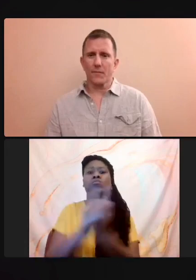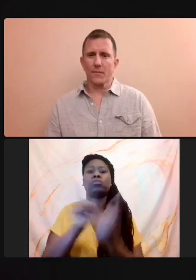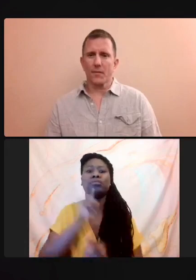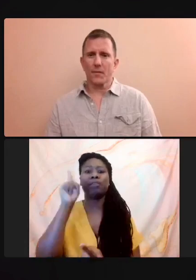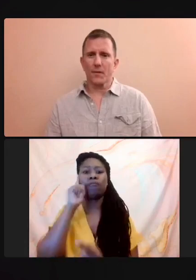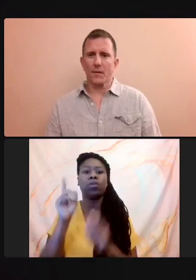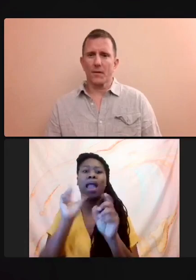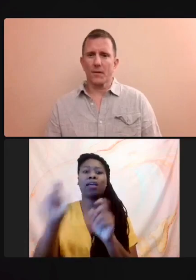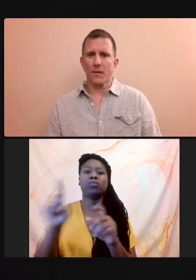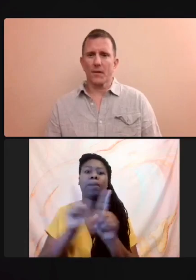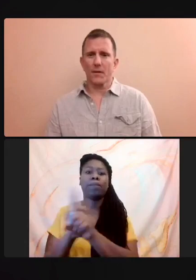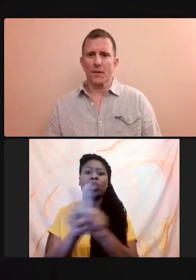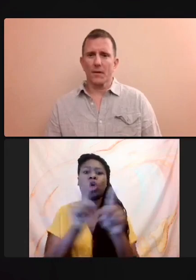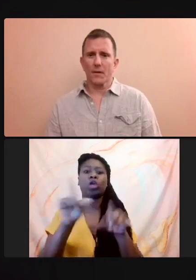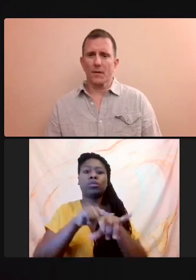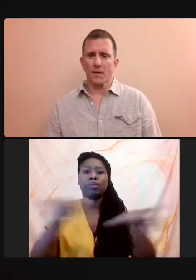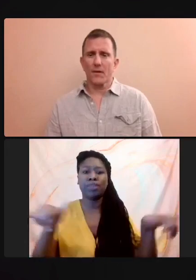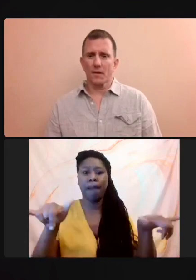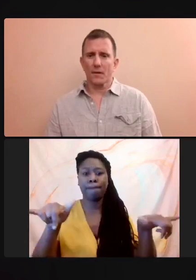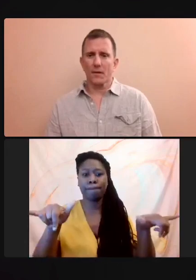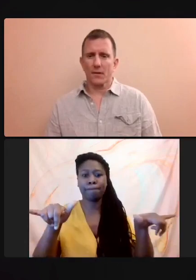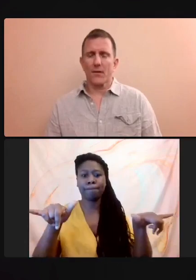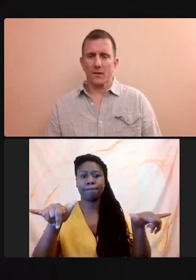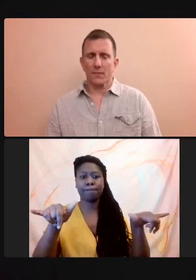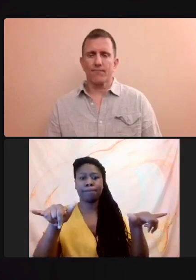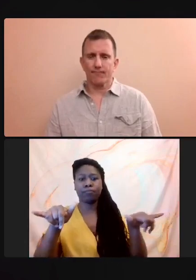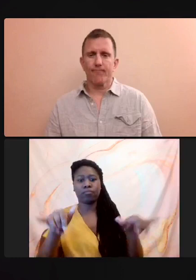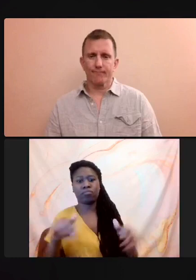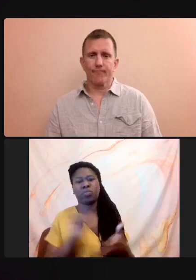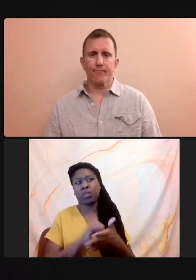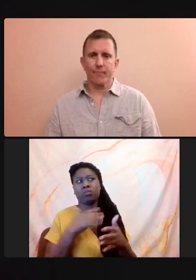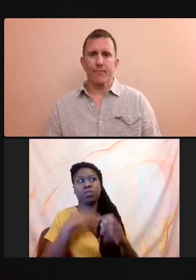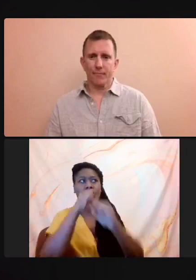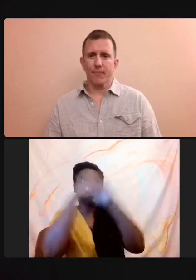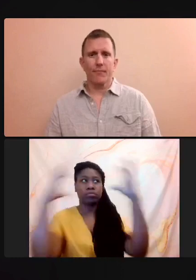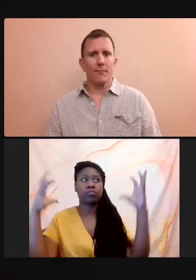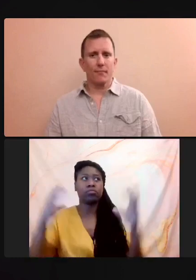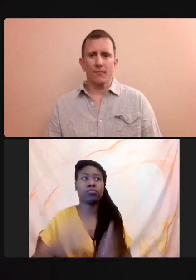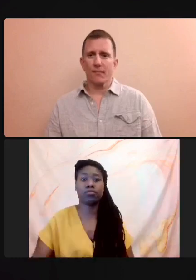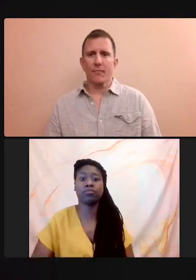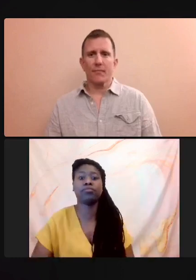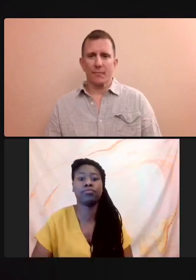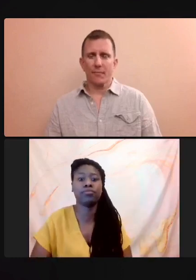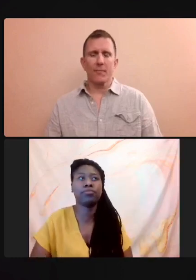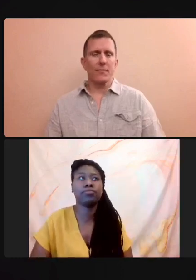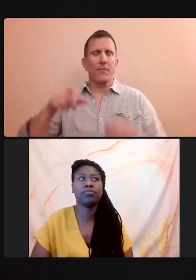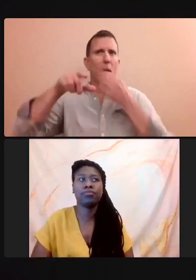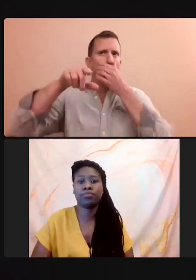that if you want to become an interpreter, be in the community, find deaf mentors, be a part of our community.